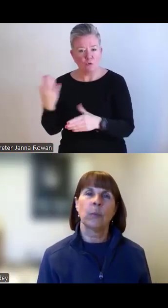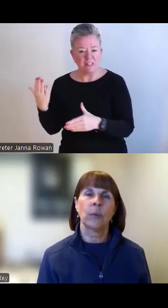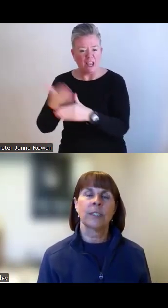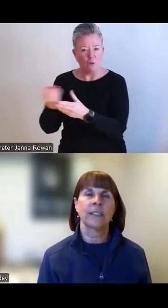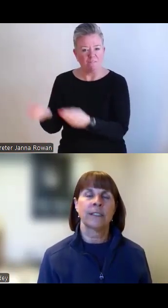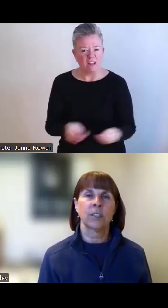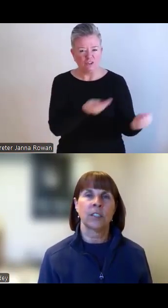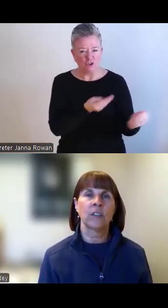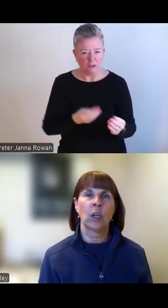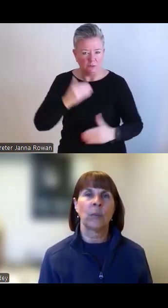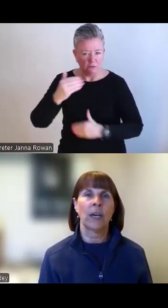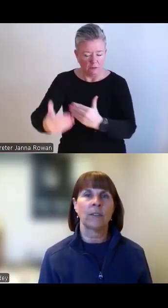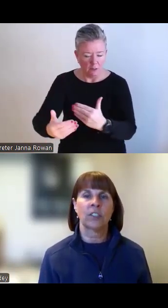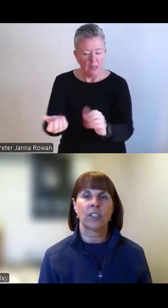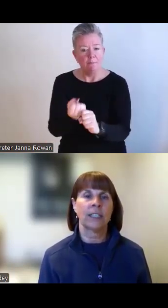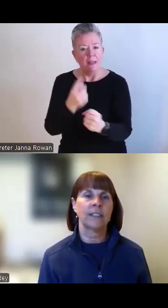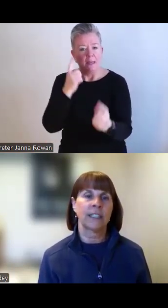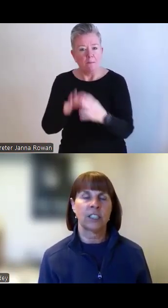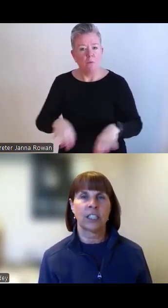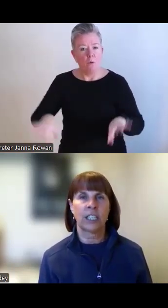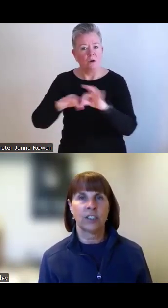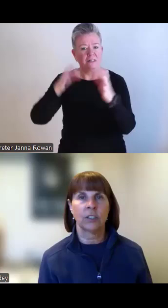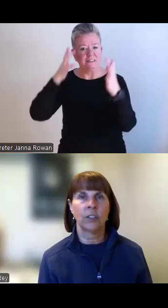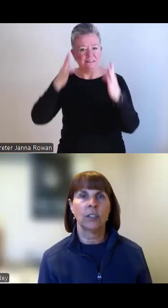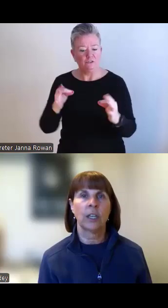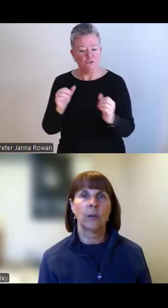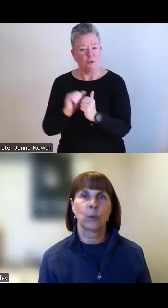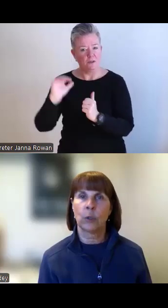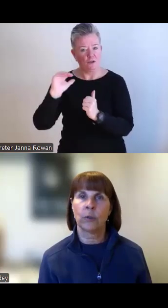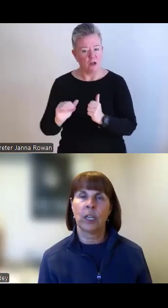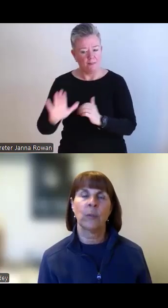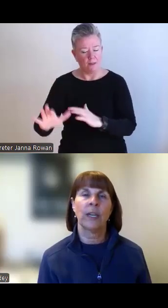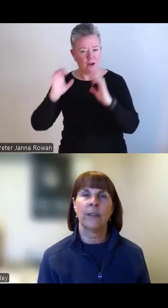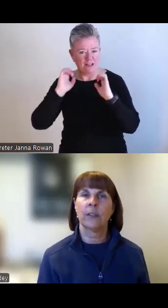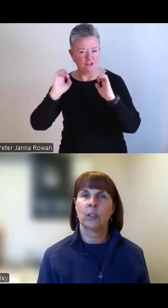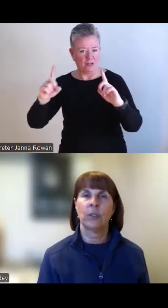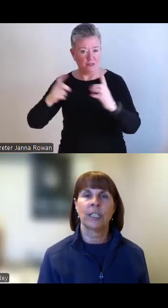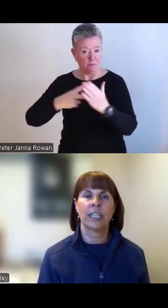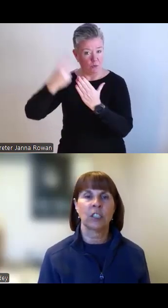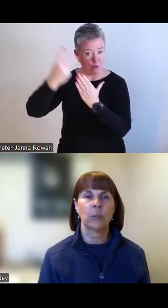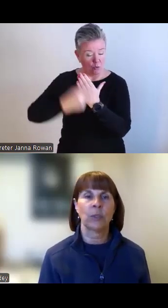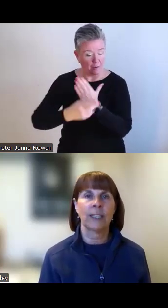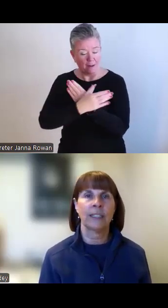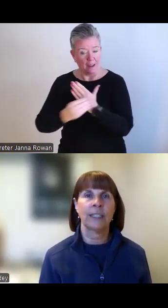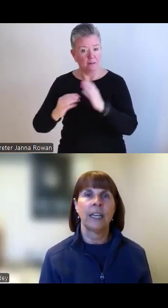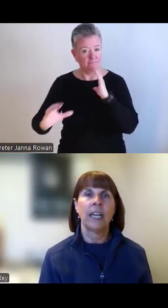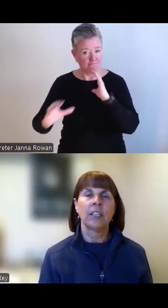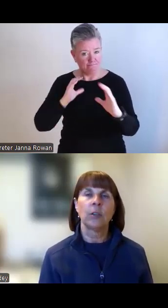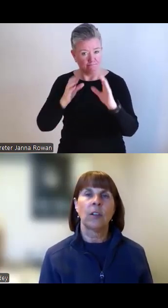making important decisions about the child's educational program and their communication plan,